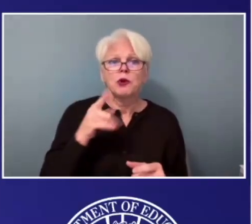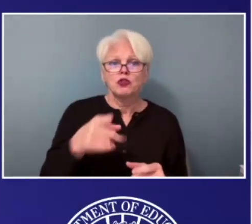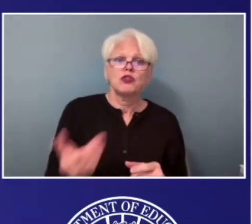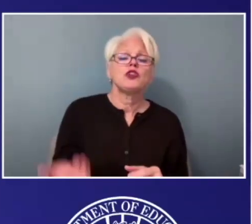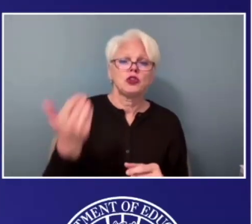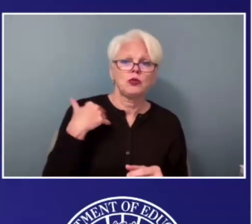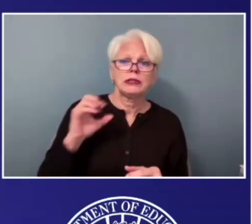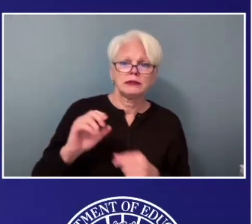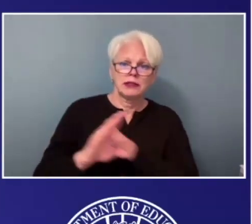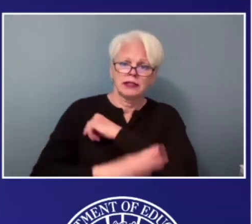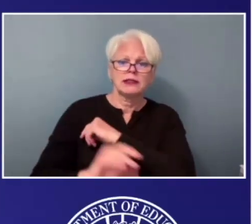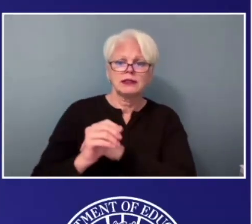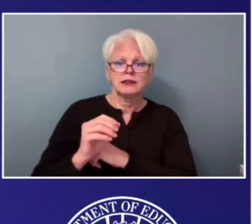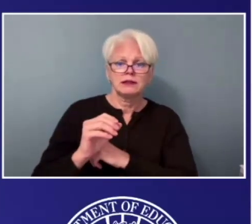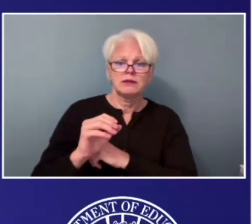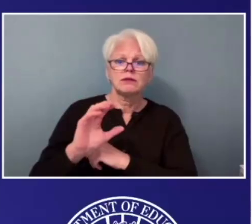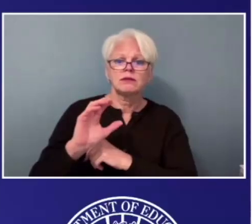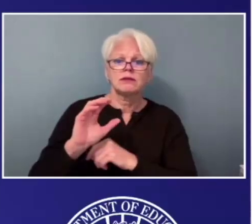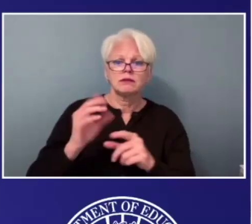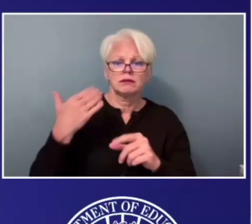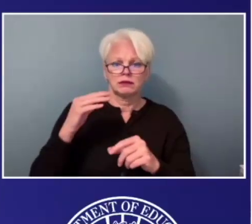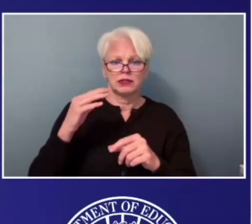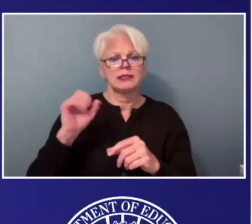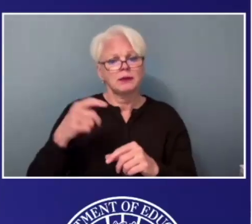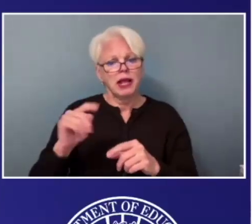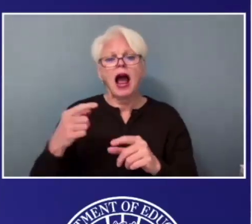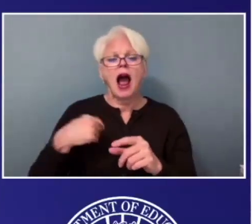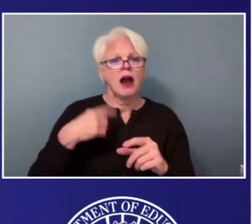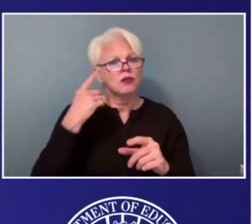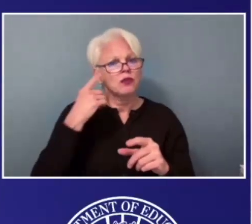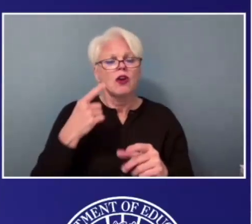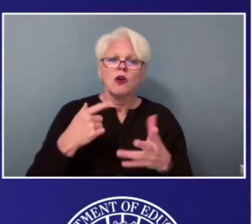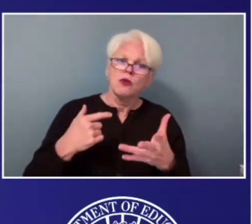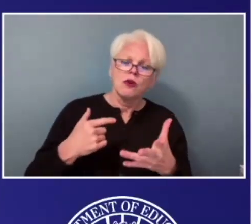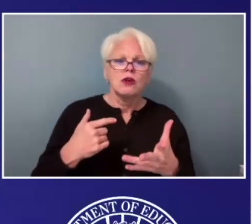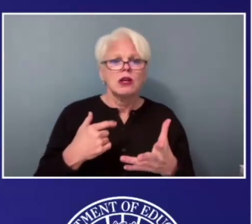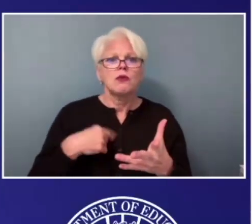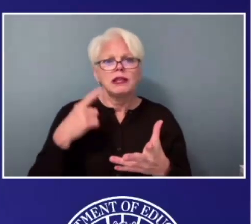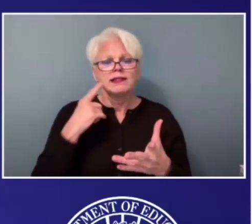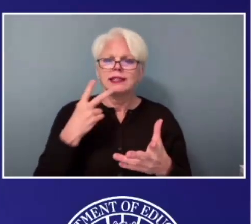RISE, because we see this as an opportunity to rise out of a broken system that has